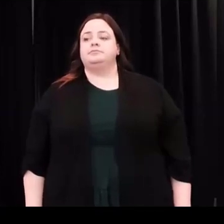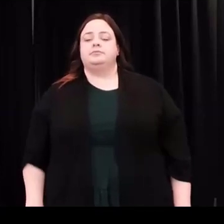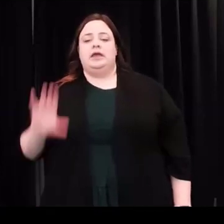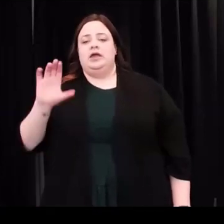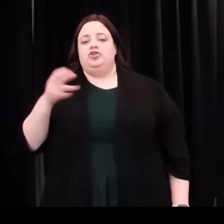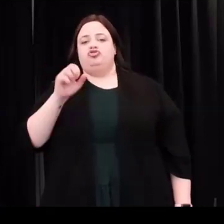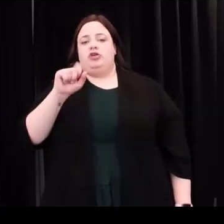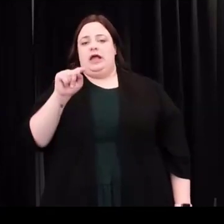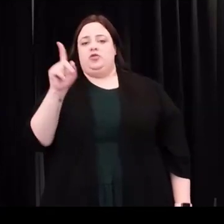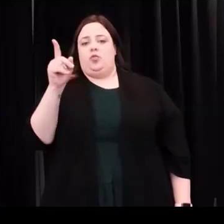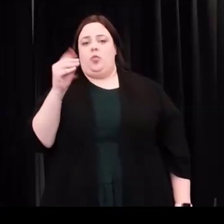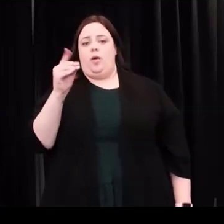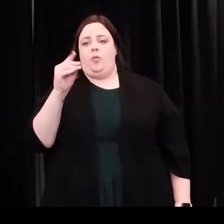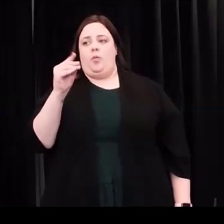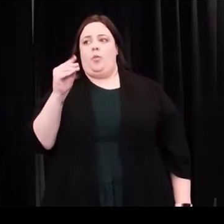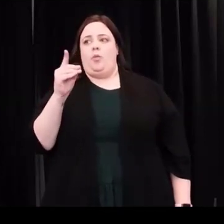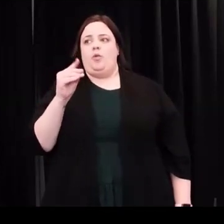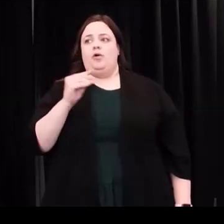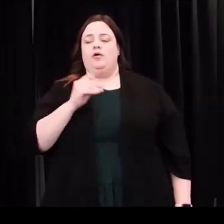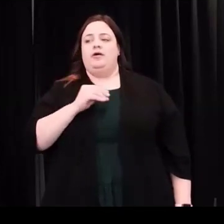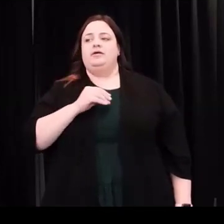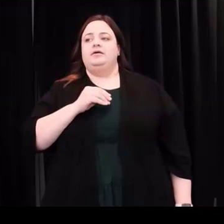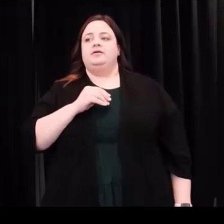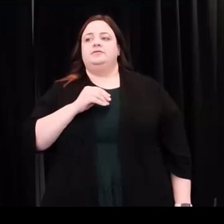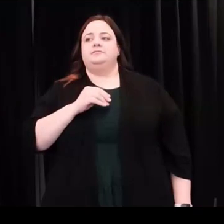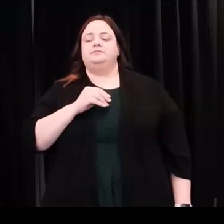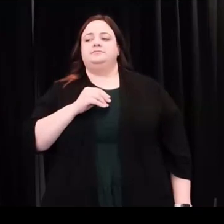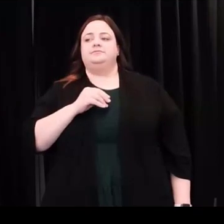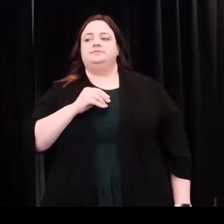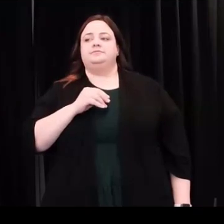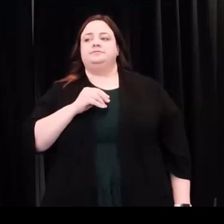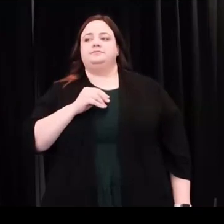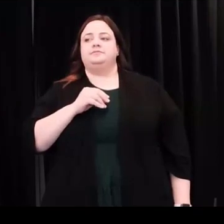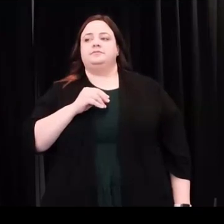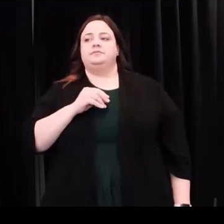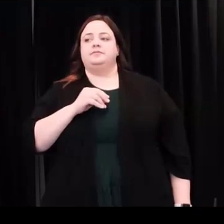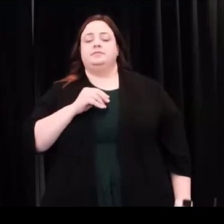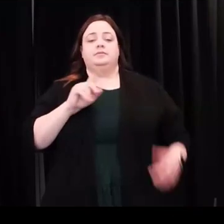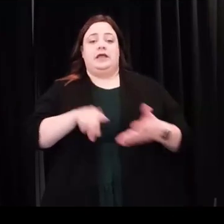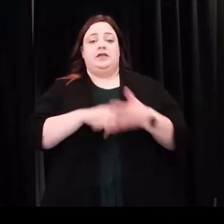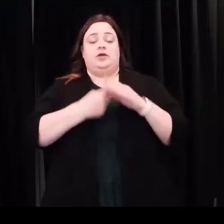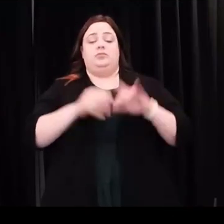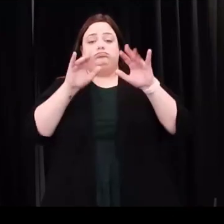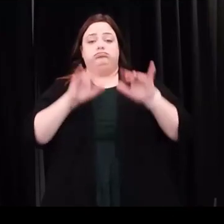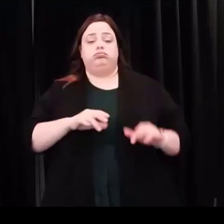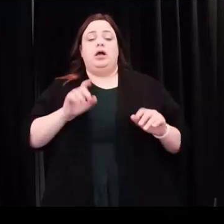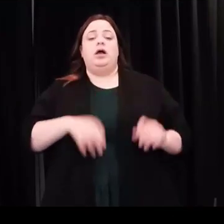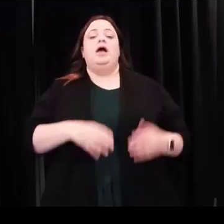Chat's got one more, awesome. Yeah, they started putting them in. Flexible scheduling can help